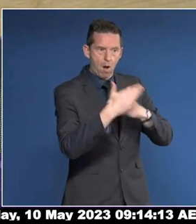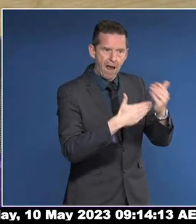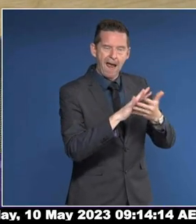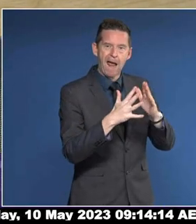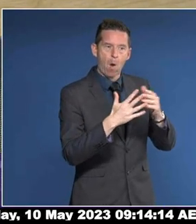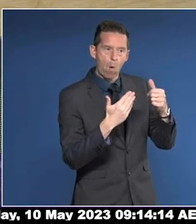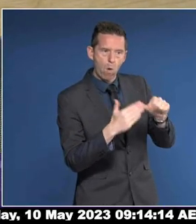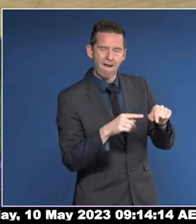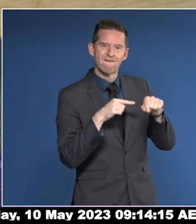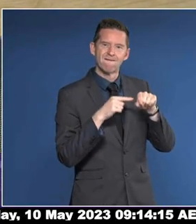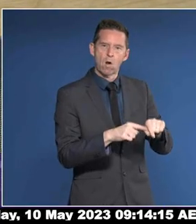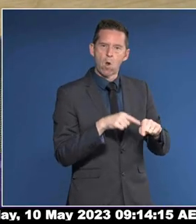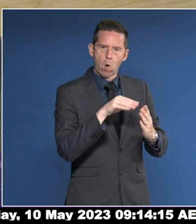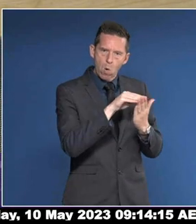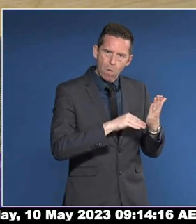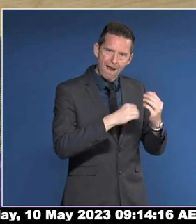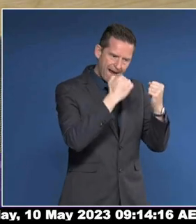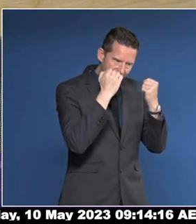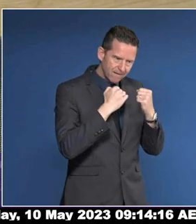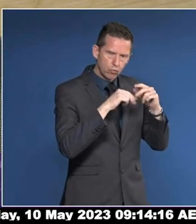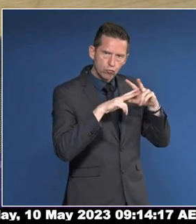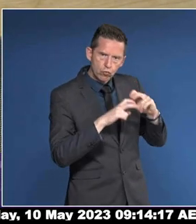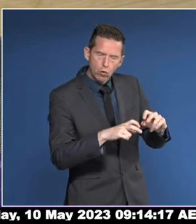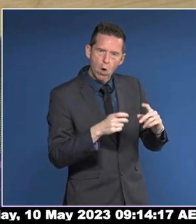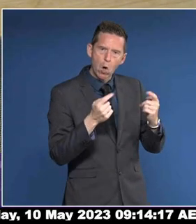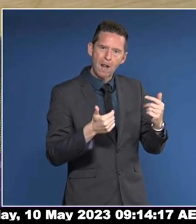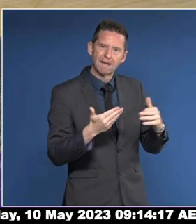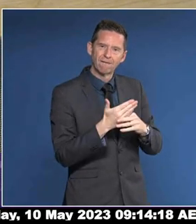maltreatment prevention and early intervention programs available to families?